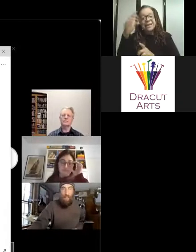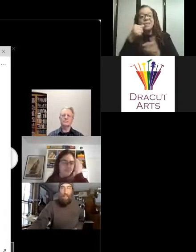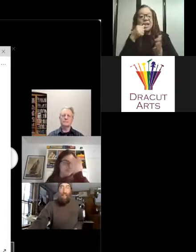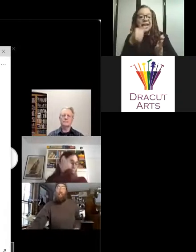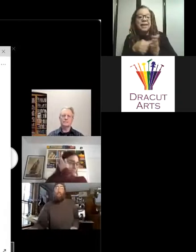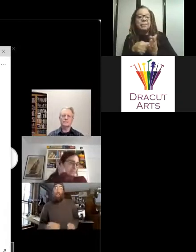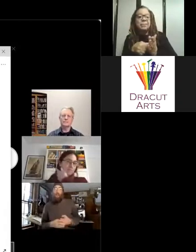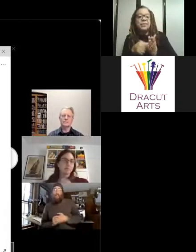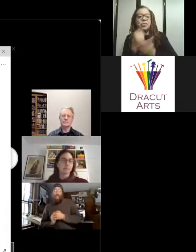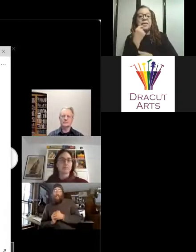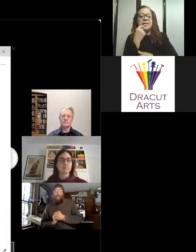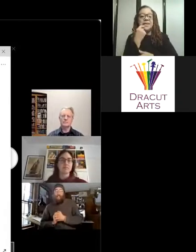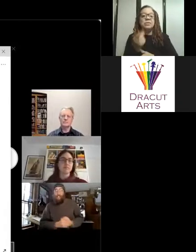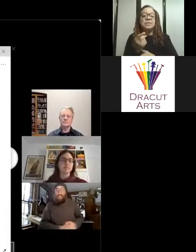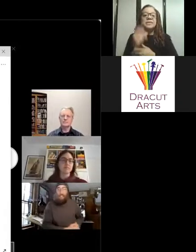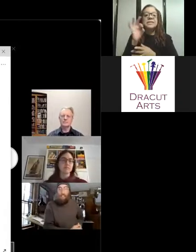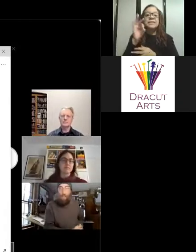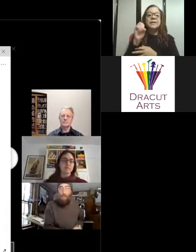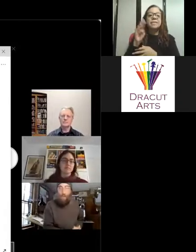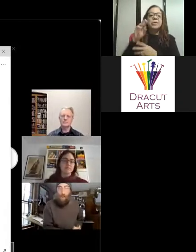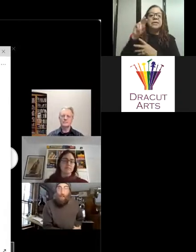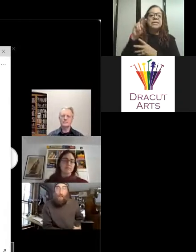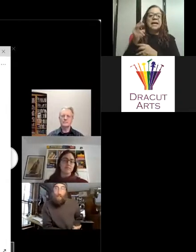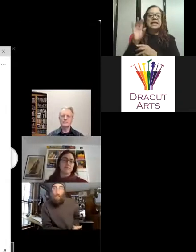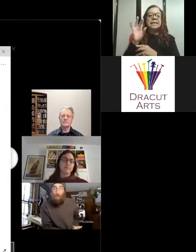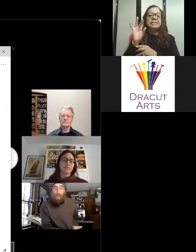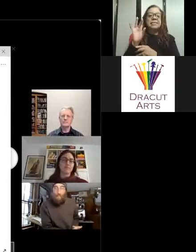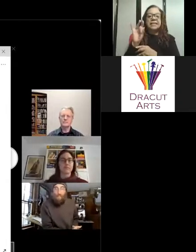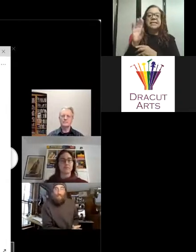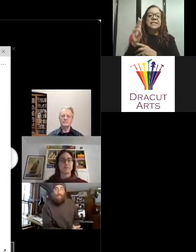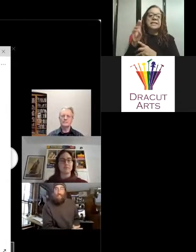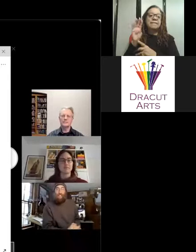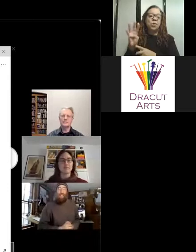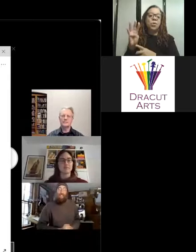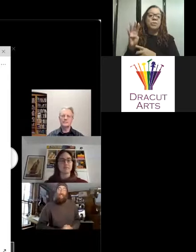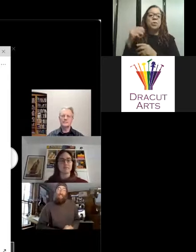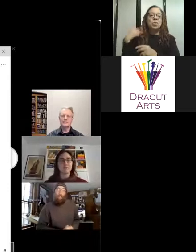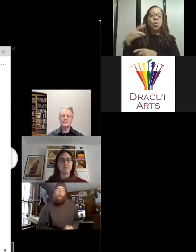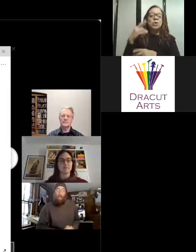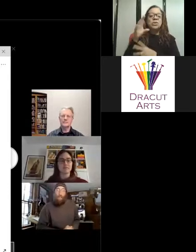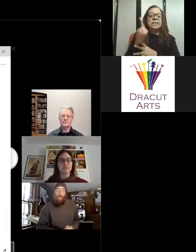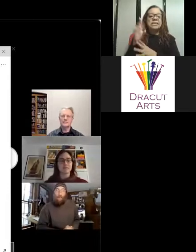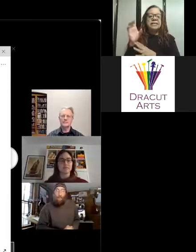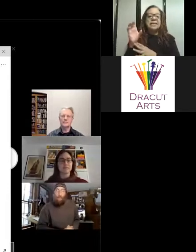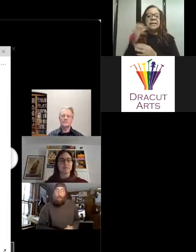in that letter: "February 2nd, 1864. Carver Hospital, Washington D.C. My dear mother,